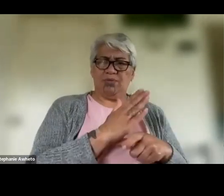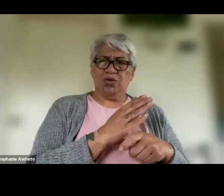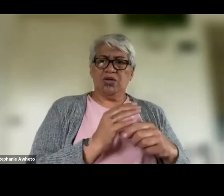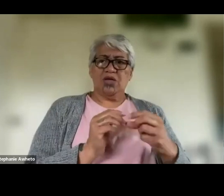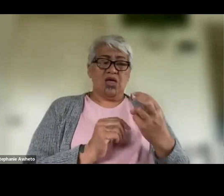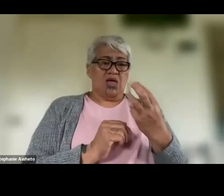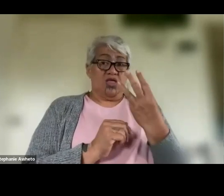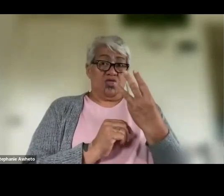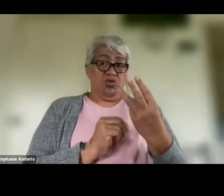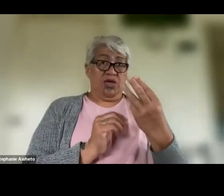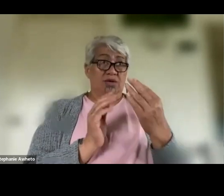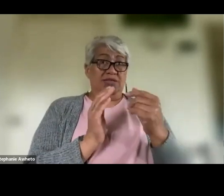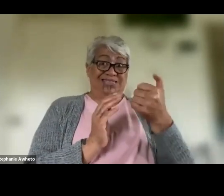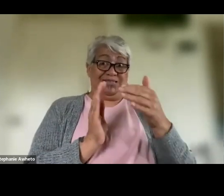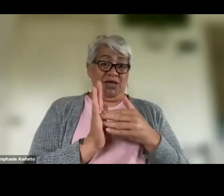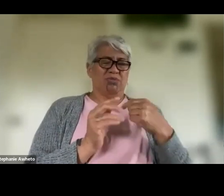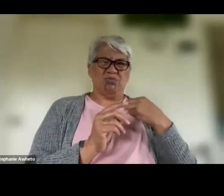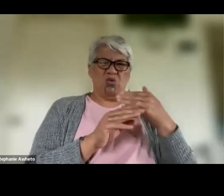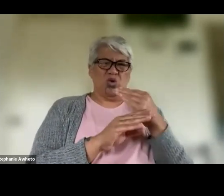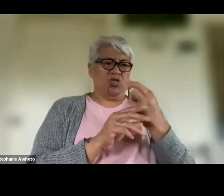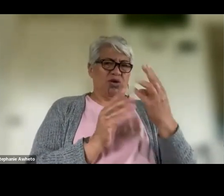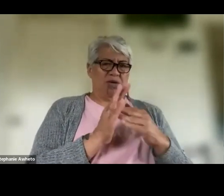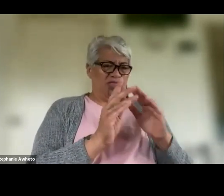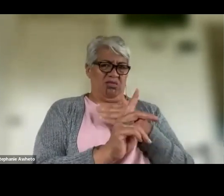as the Chief Executive, we’re still a very new entity,